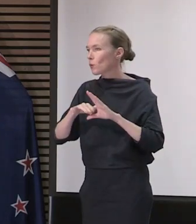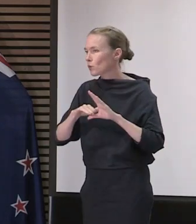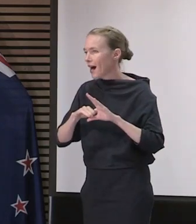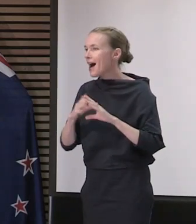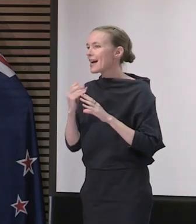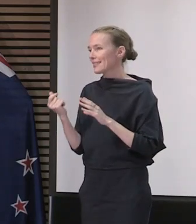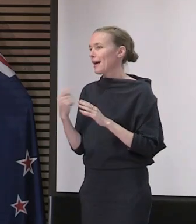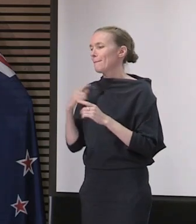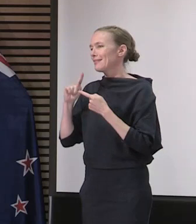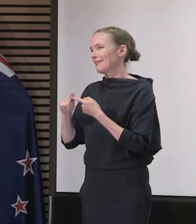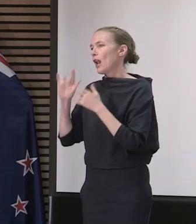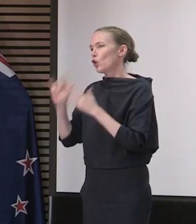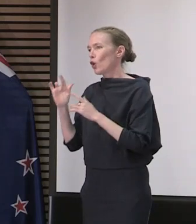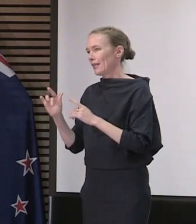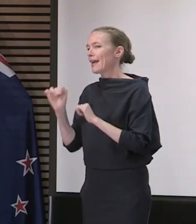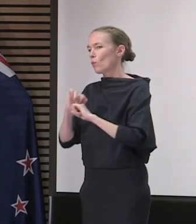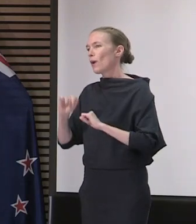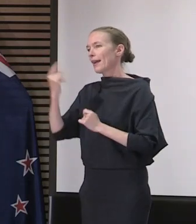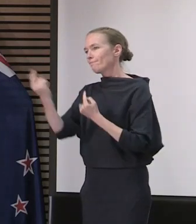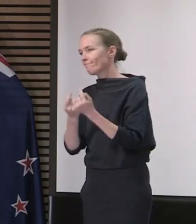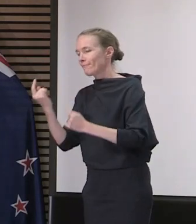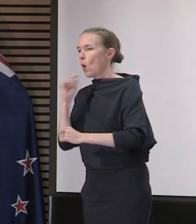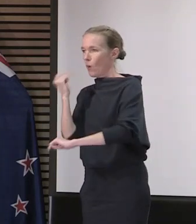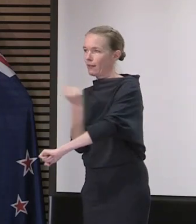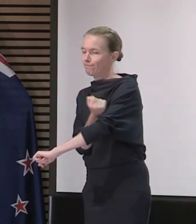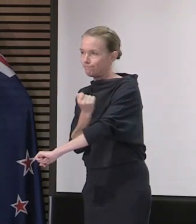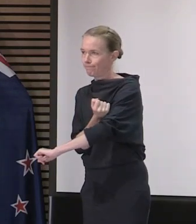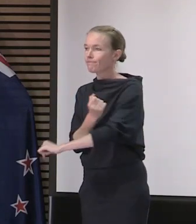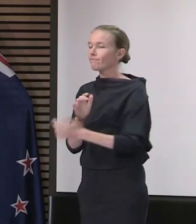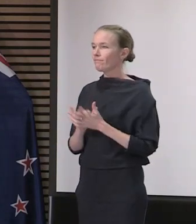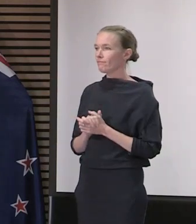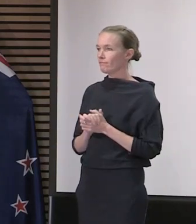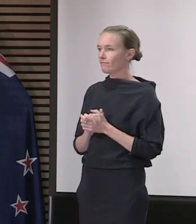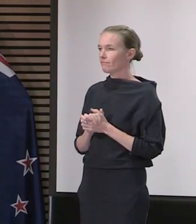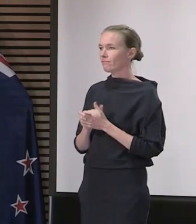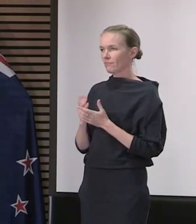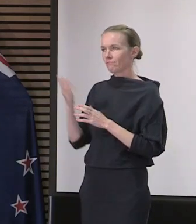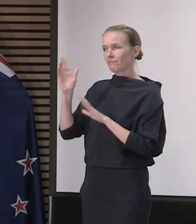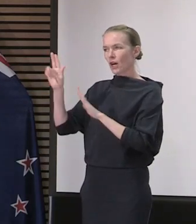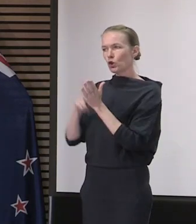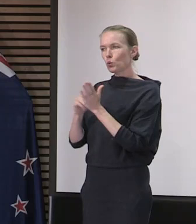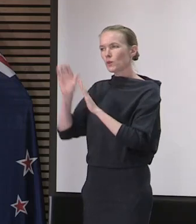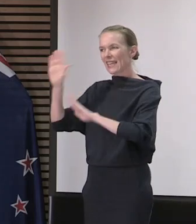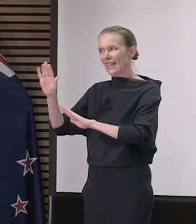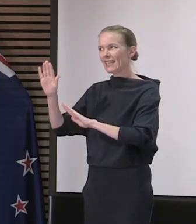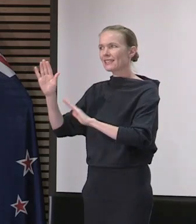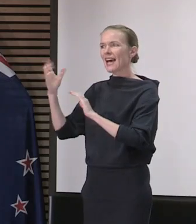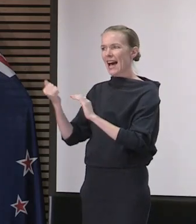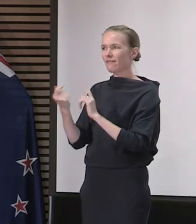been administered but not yet entered on the national immunisation register, and others are waiting to be